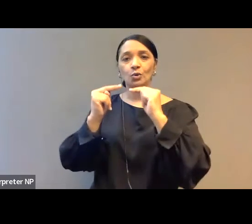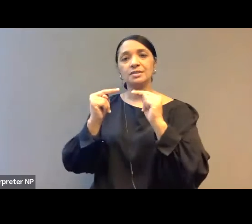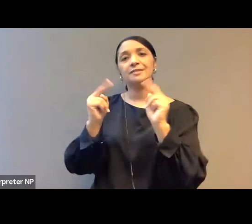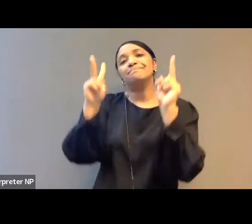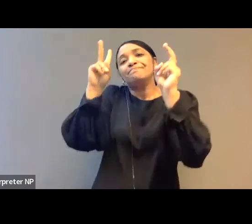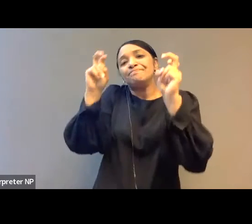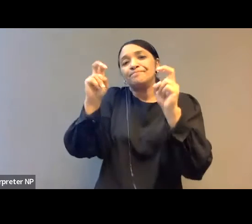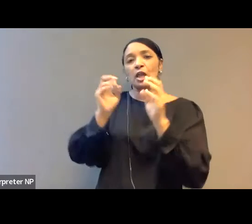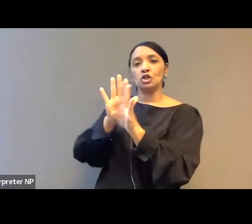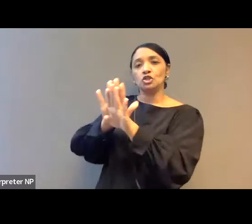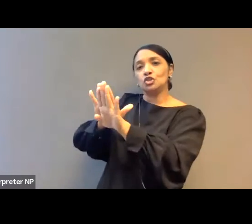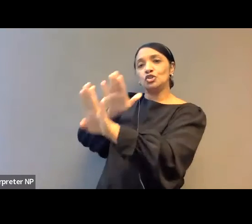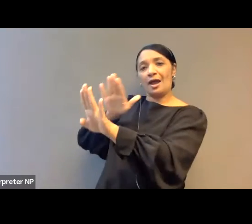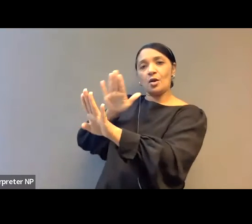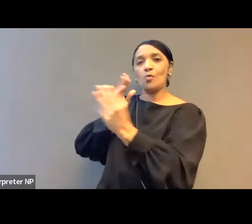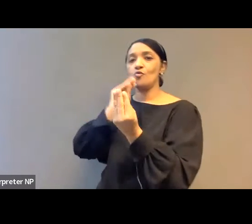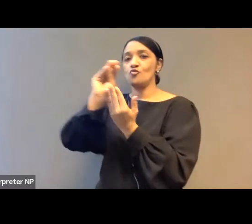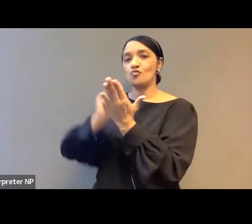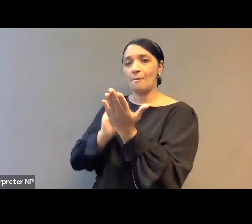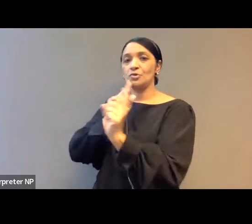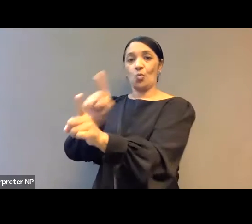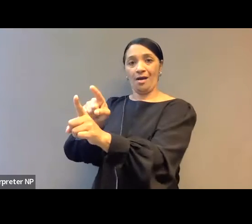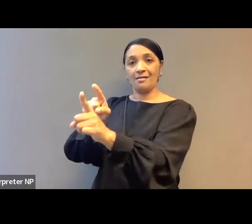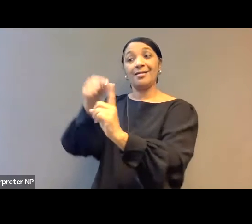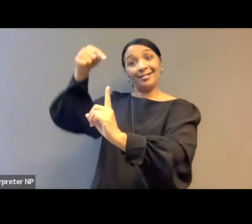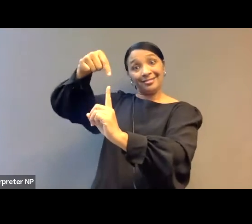to make sure their political position is taken into account.